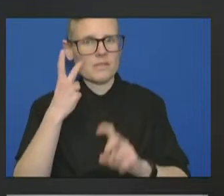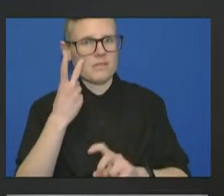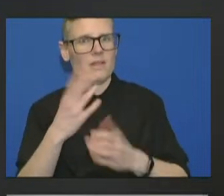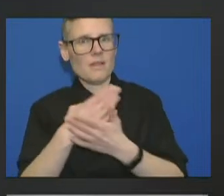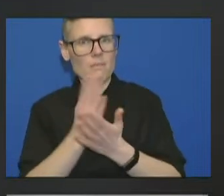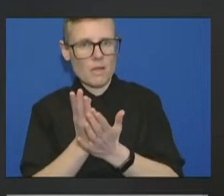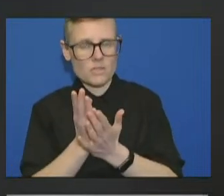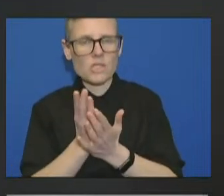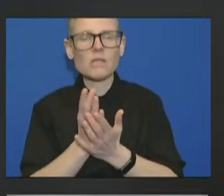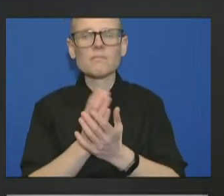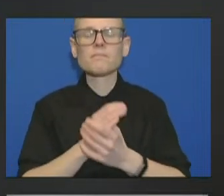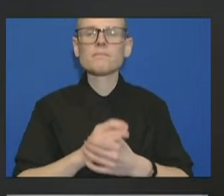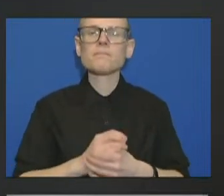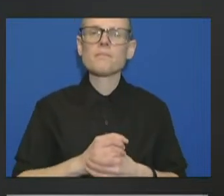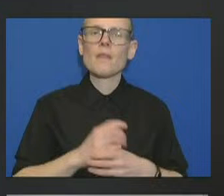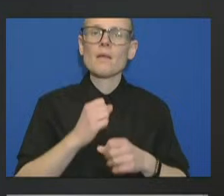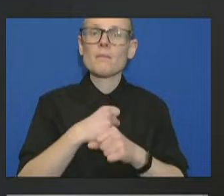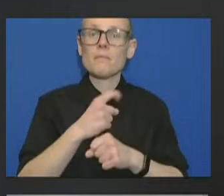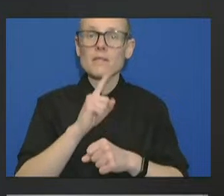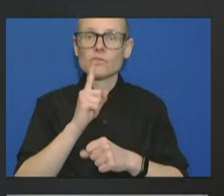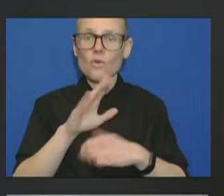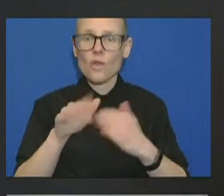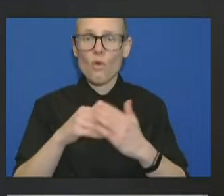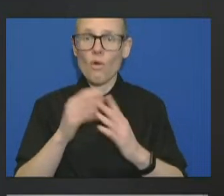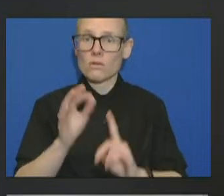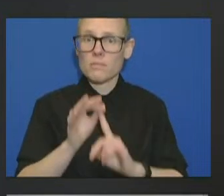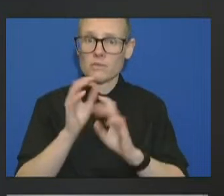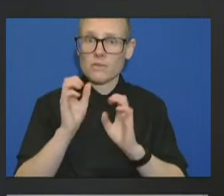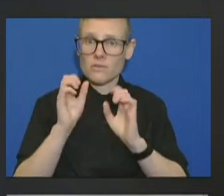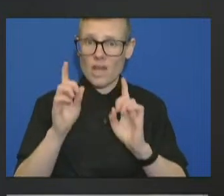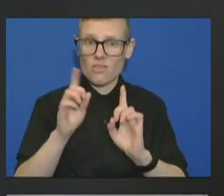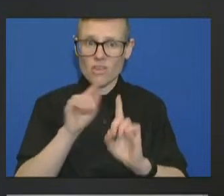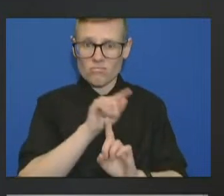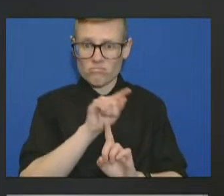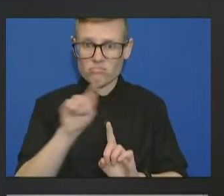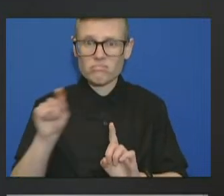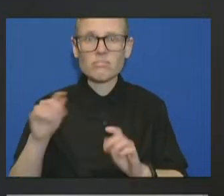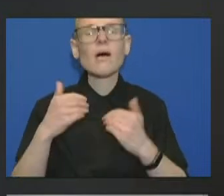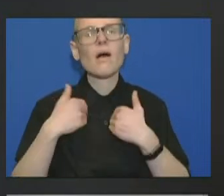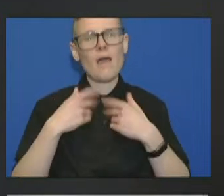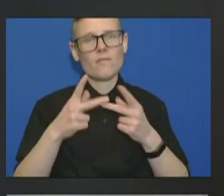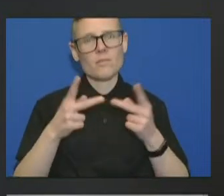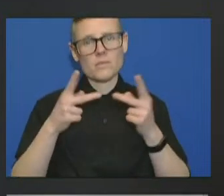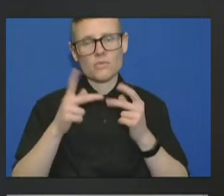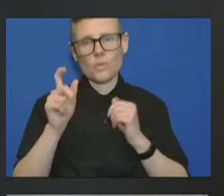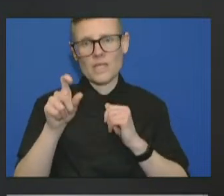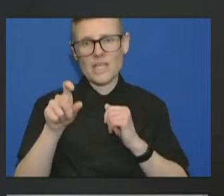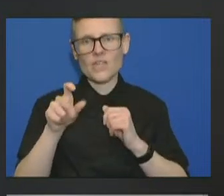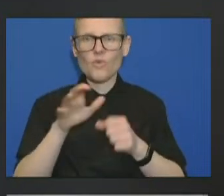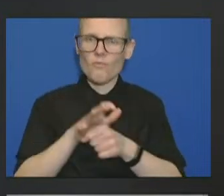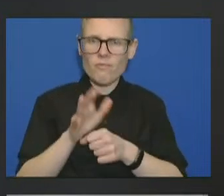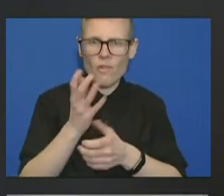chapter one supports, as articulated in in the budget and